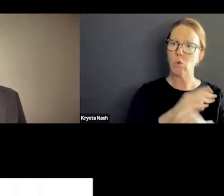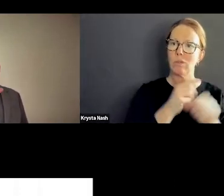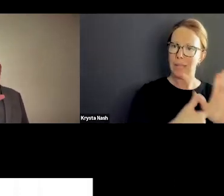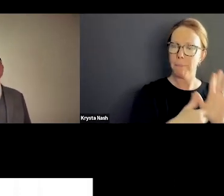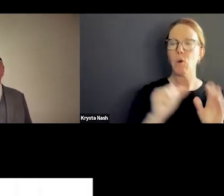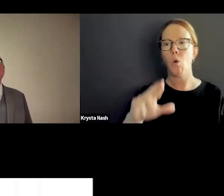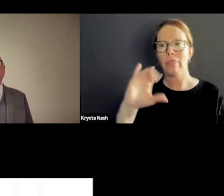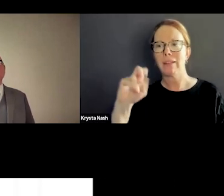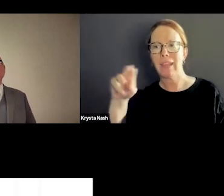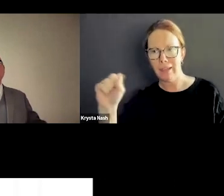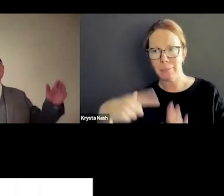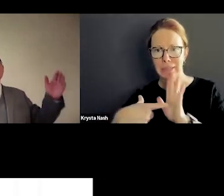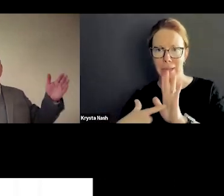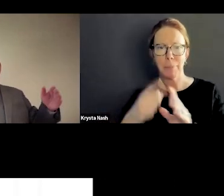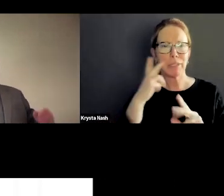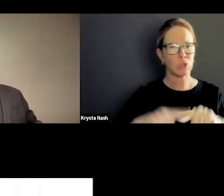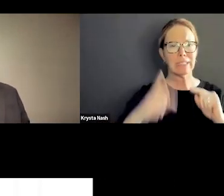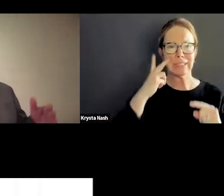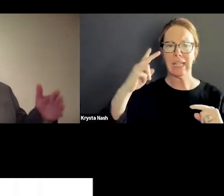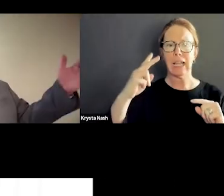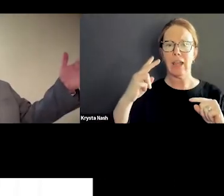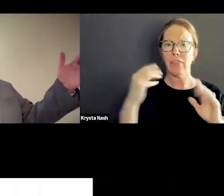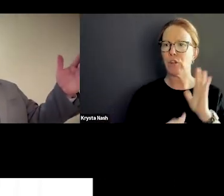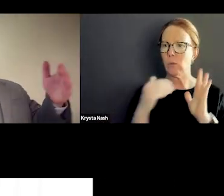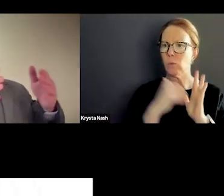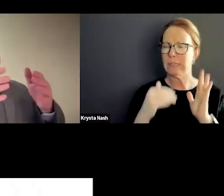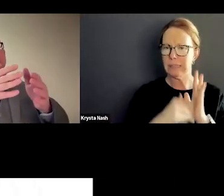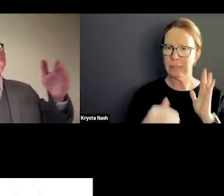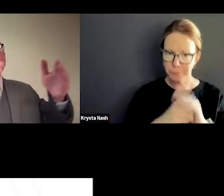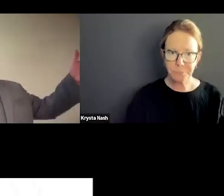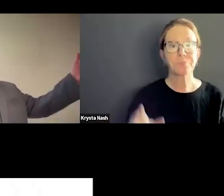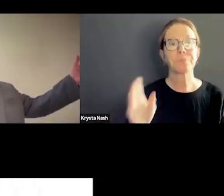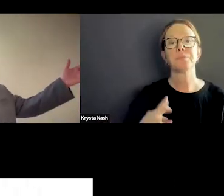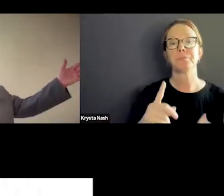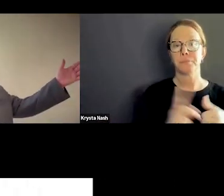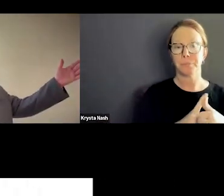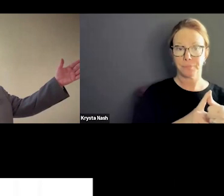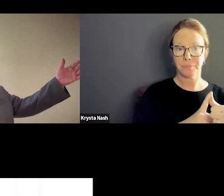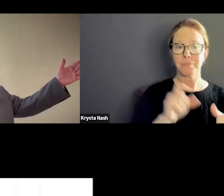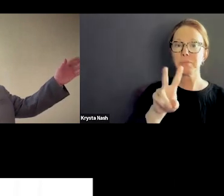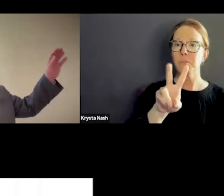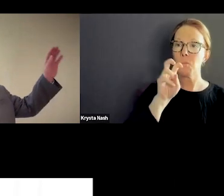But you can see the frequency. So the first set of scale is if you include all 210 people,